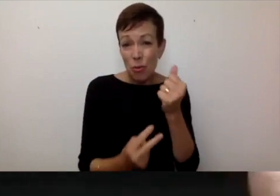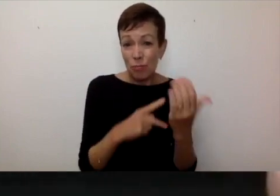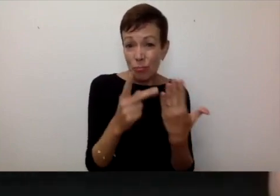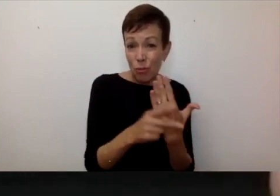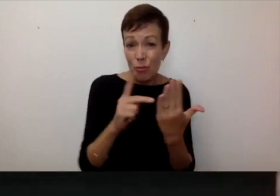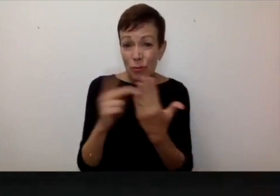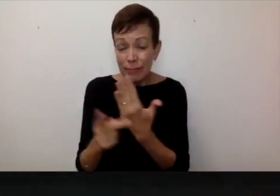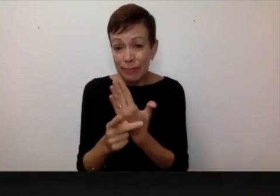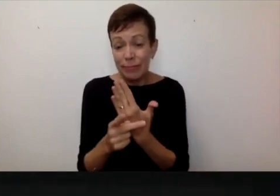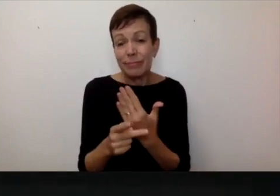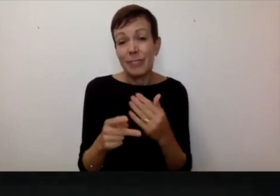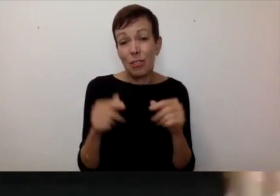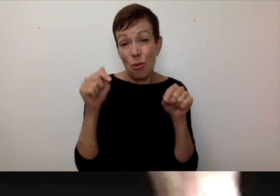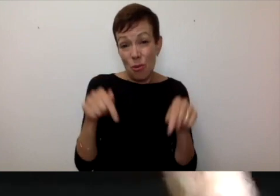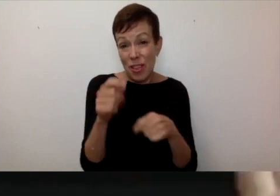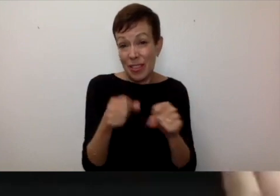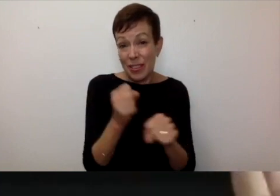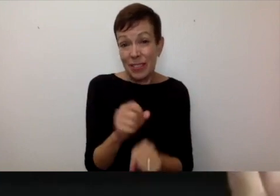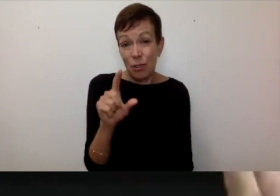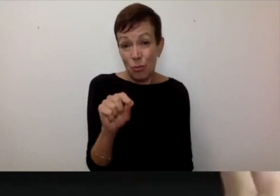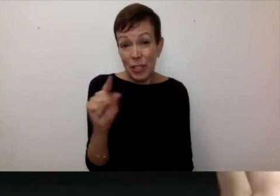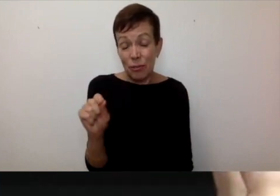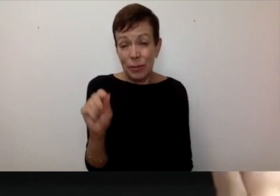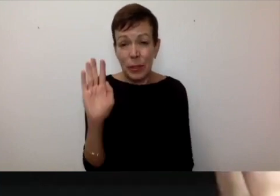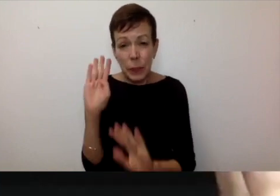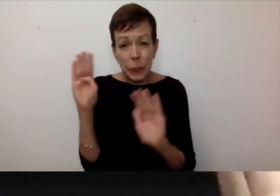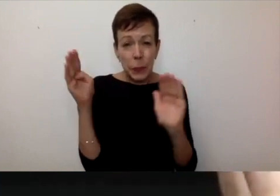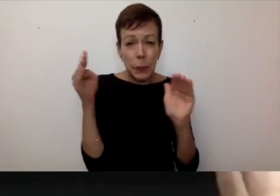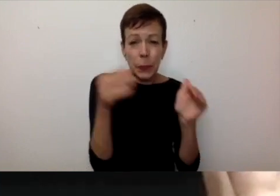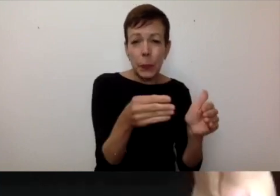uh program and then subsequently emergency funds for covid19